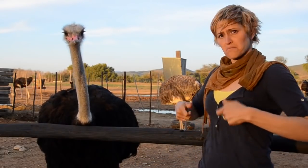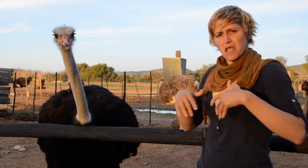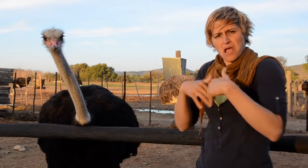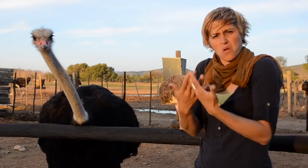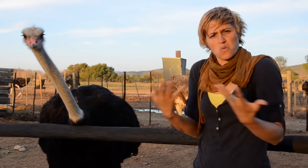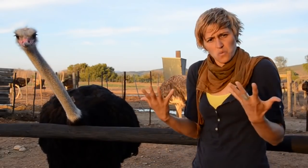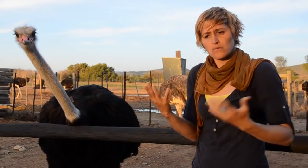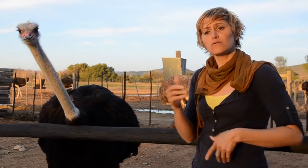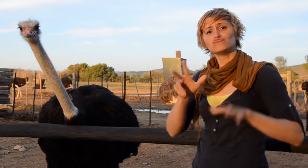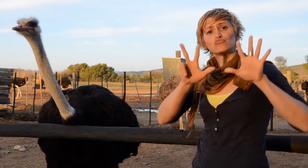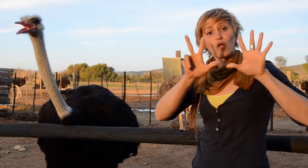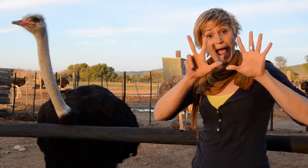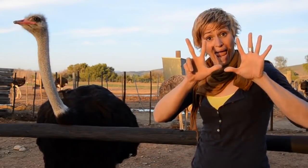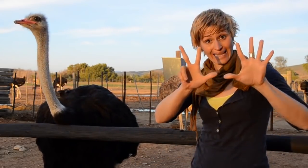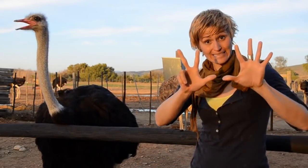For the female, their plumes weigh less.